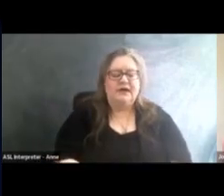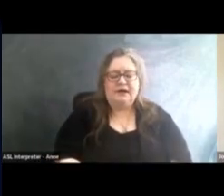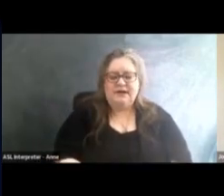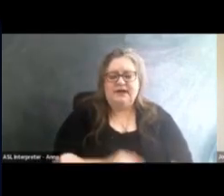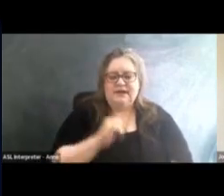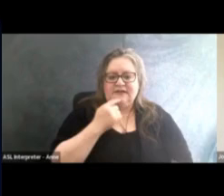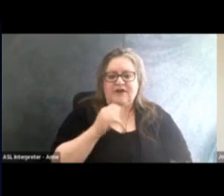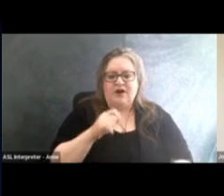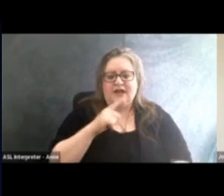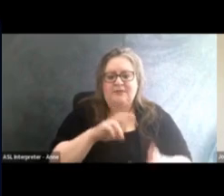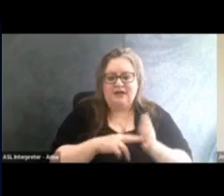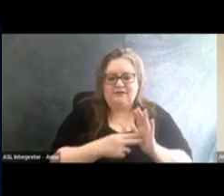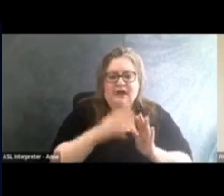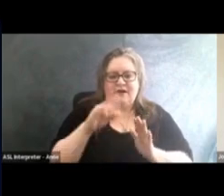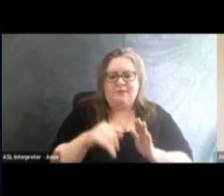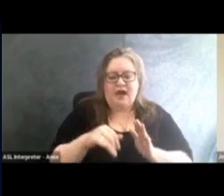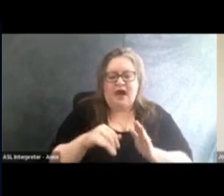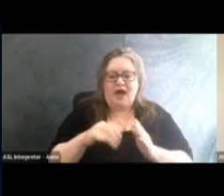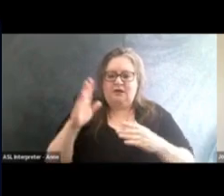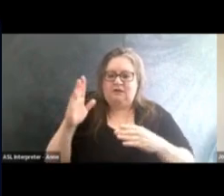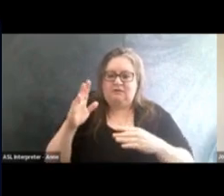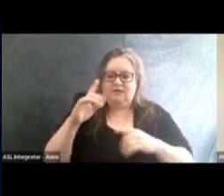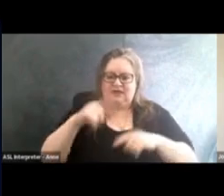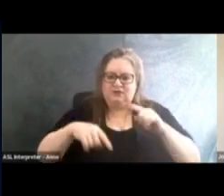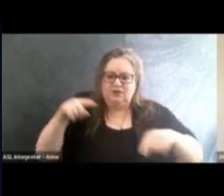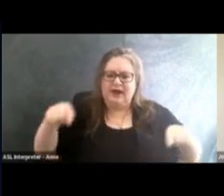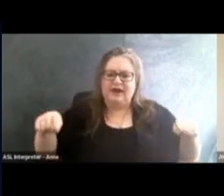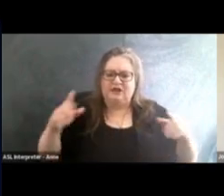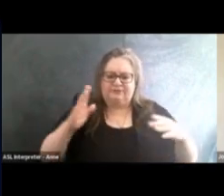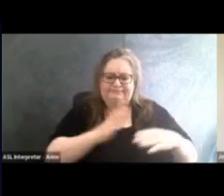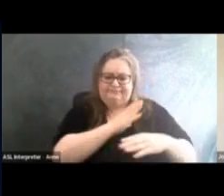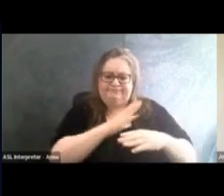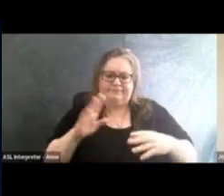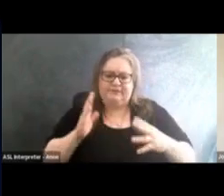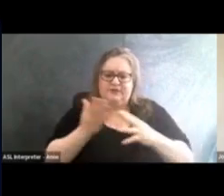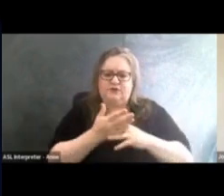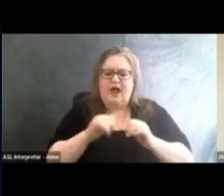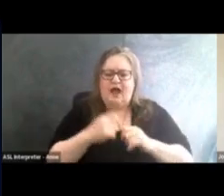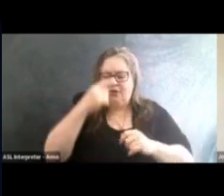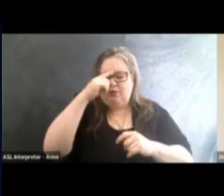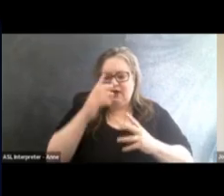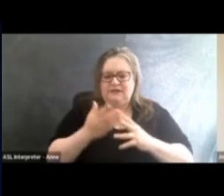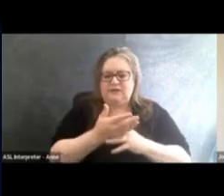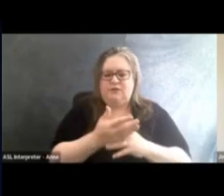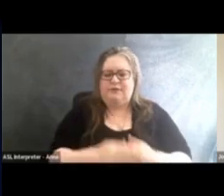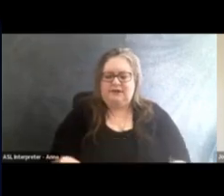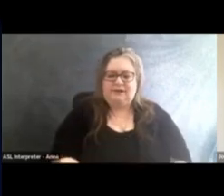defined by this range of disruption, of of how the brain is disrupted. Unfortunately, in